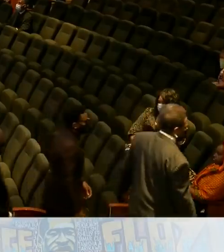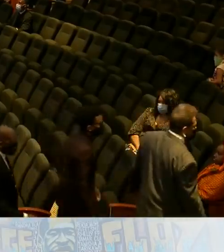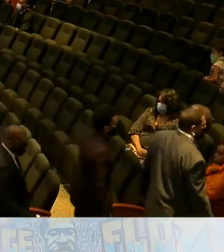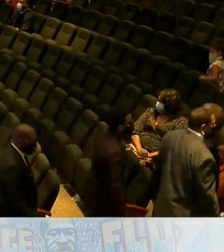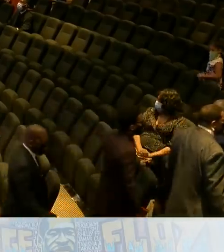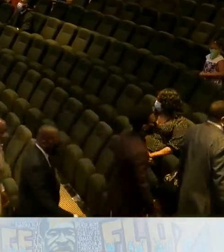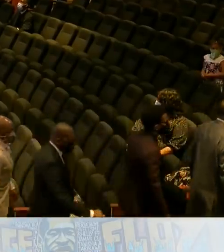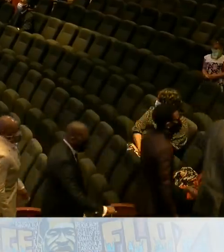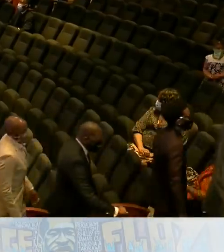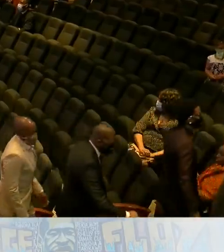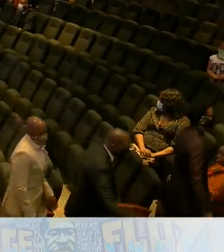COOPERATION.